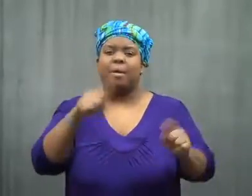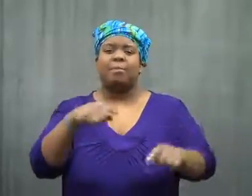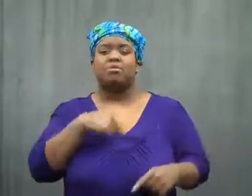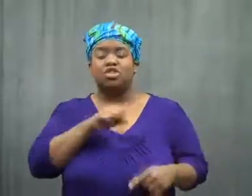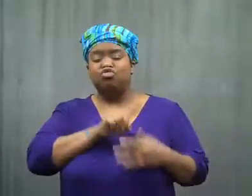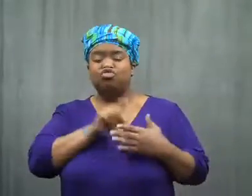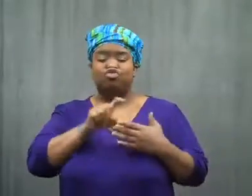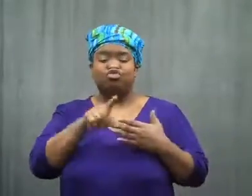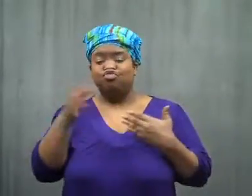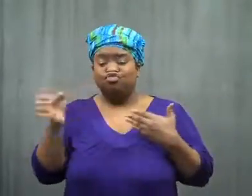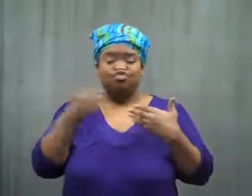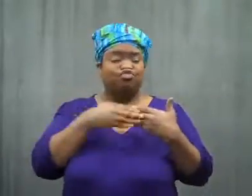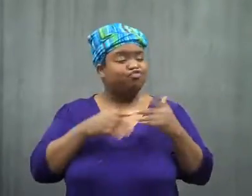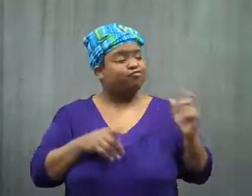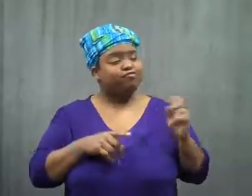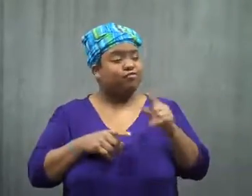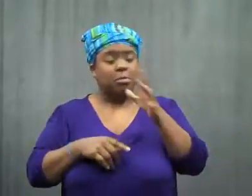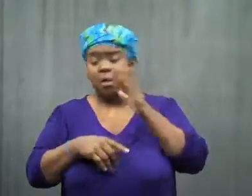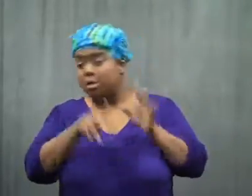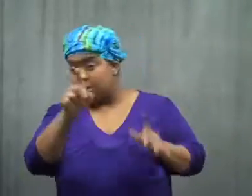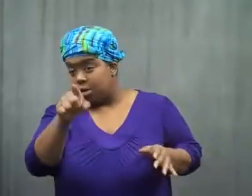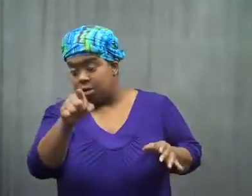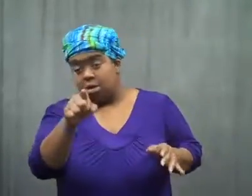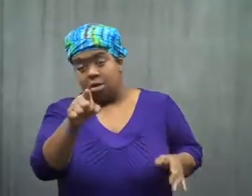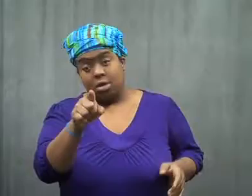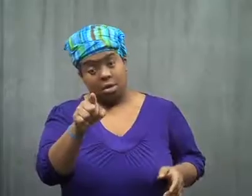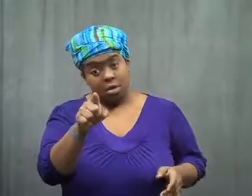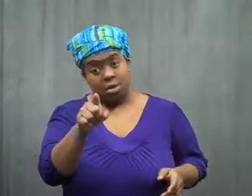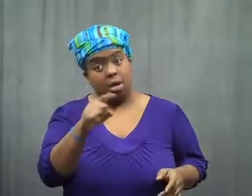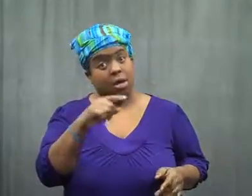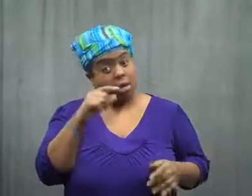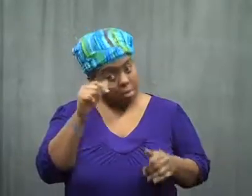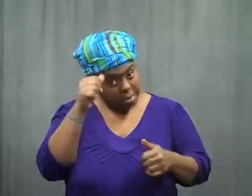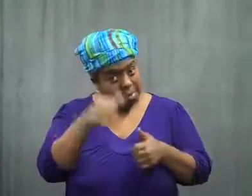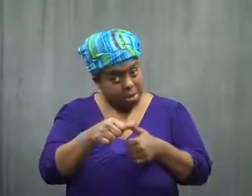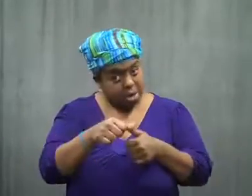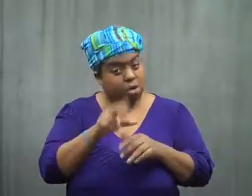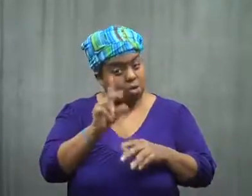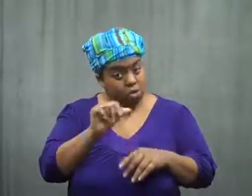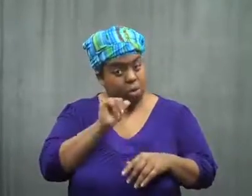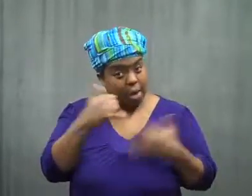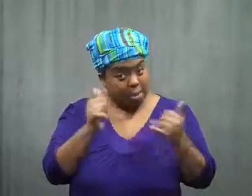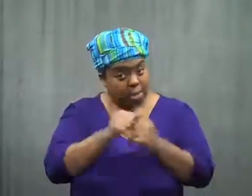I headed out the door, and my mother reminded me, "Remember, do not play with the bees!"